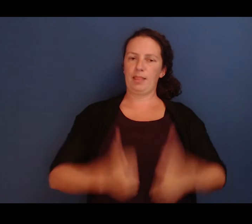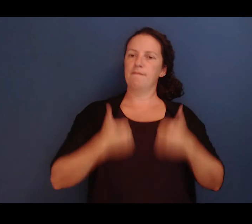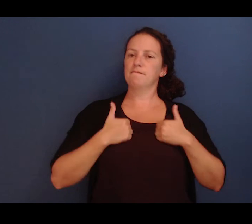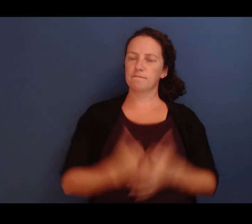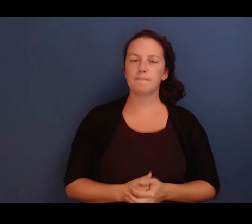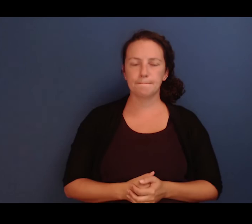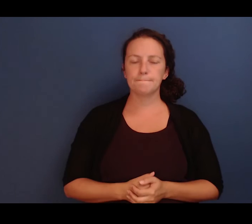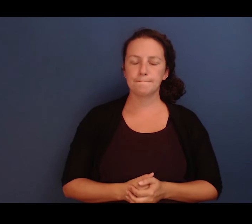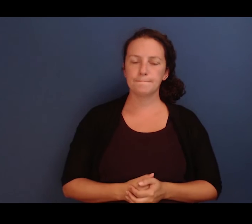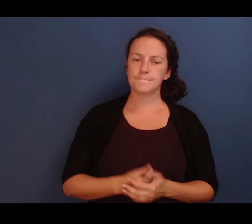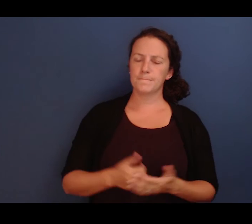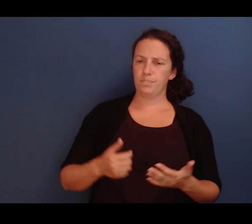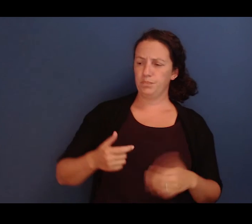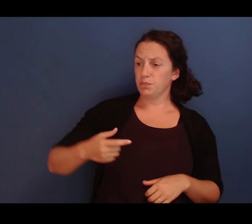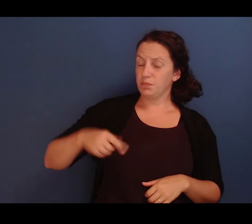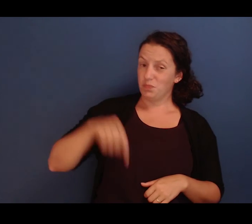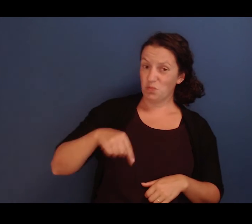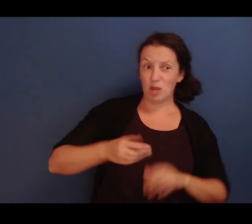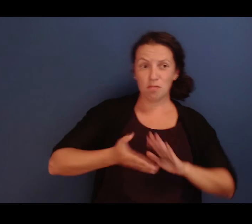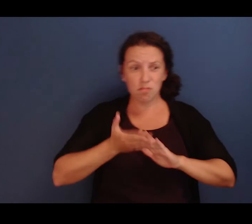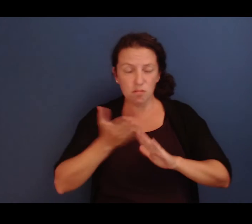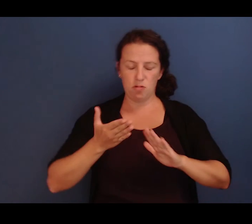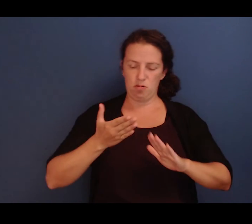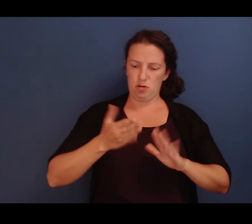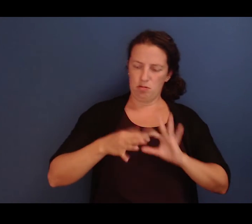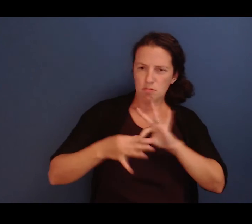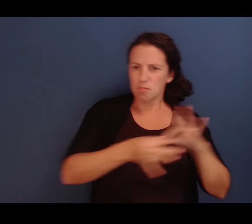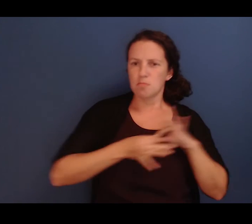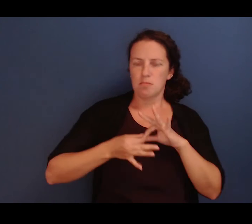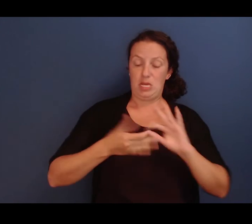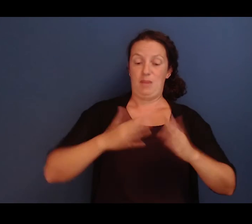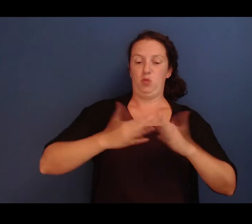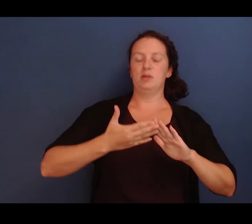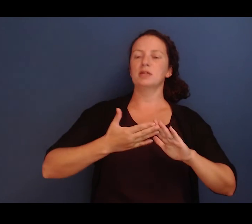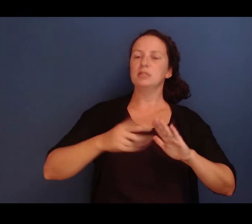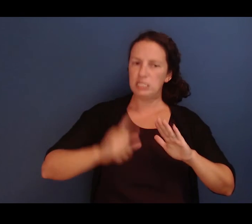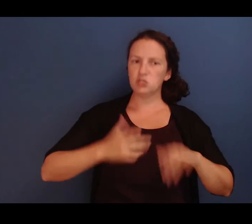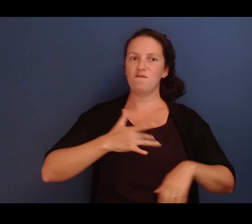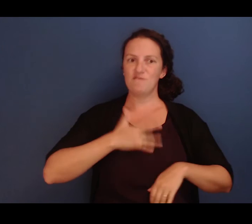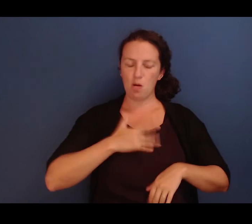For us to operate as a community, we have to act and feel like a community. This requires